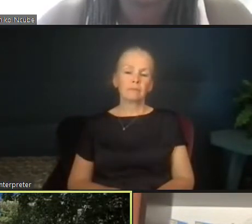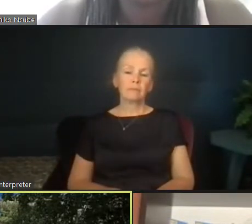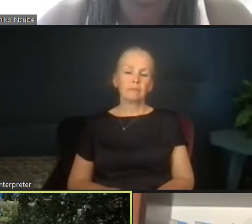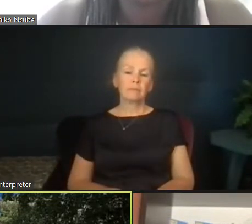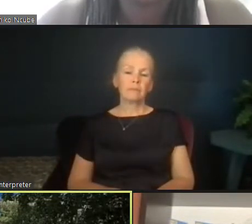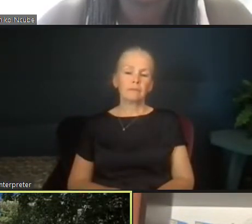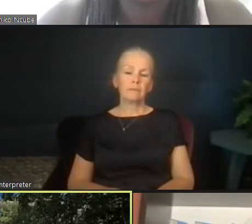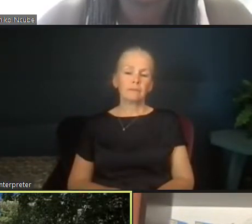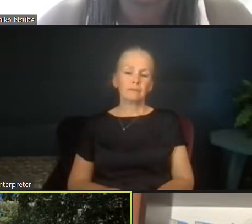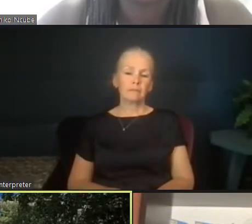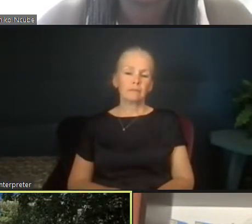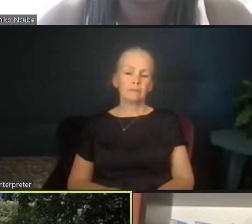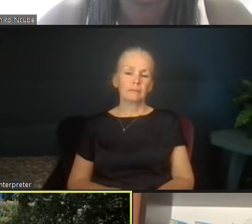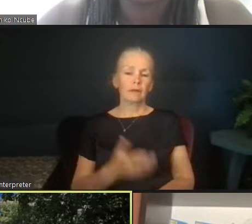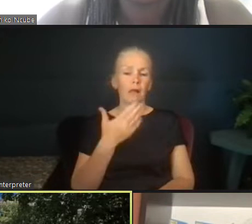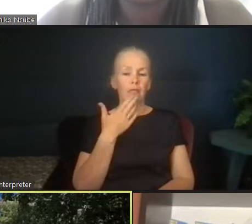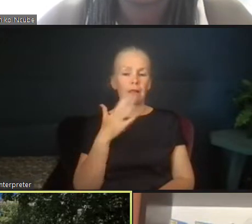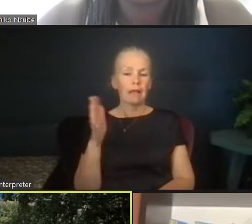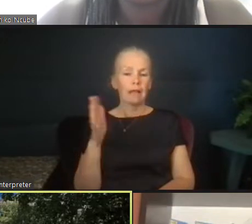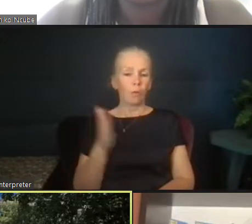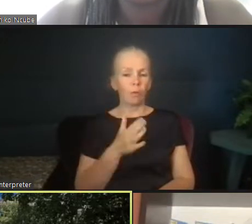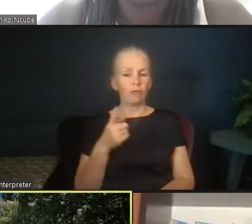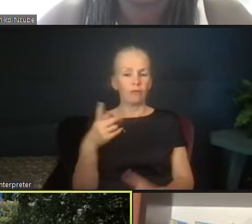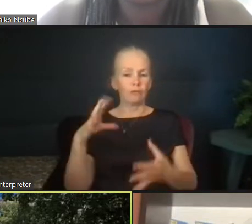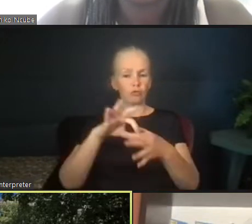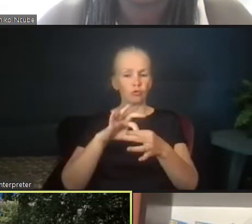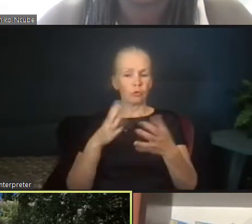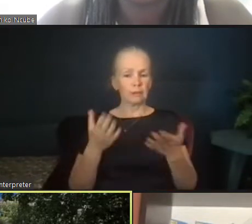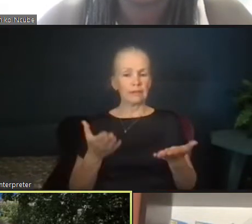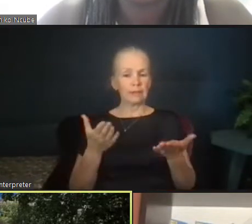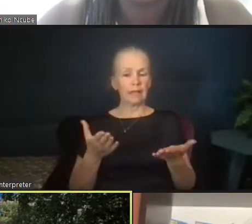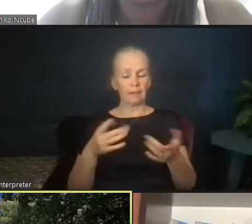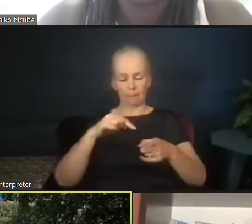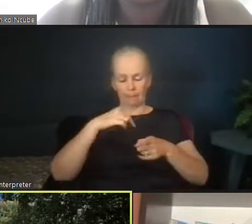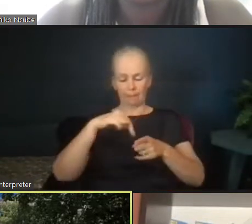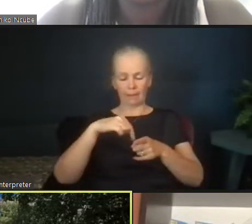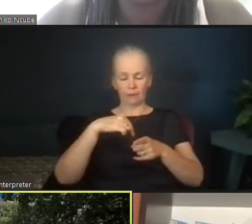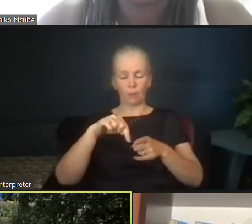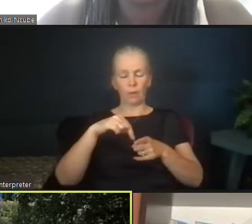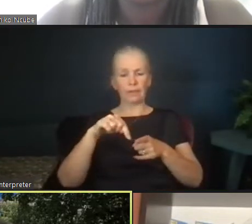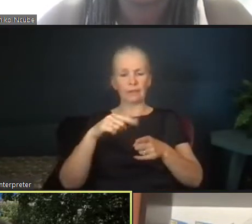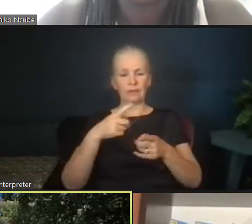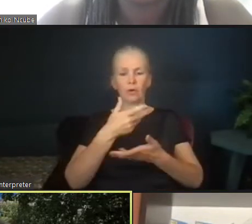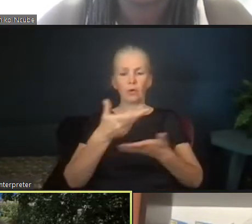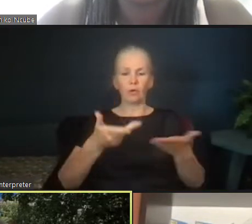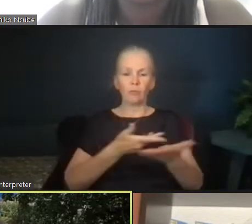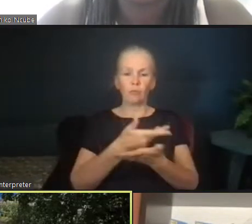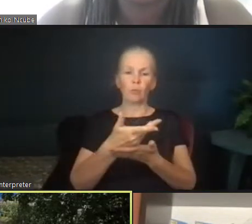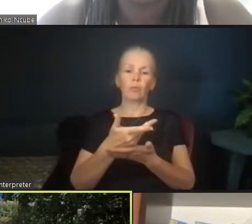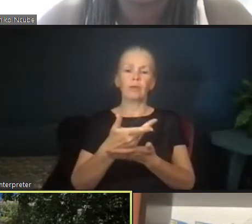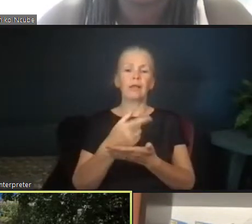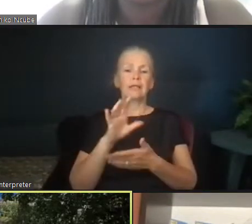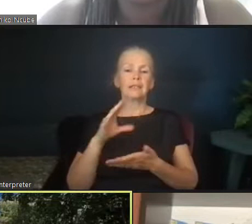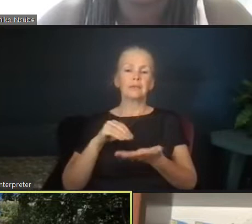So thank you all for for joining today. This week's conference webinar is sponsored by Glean.